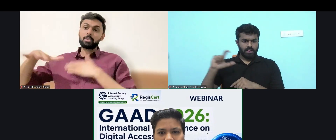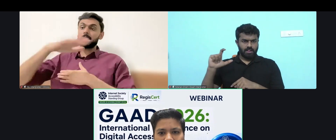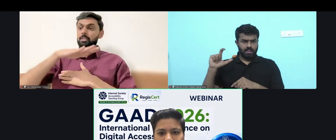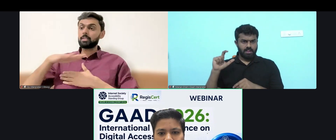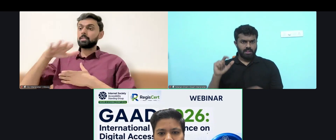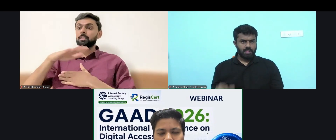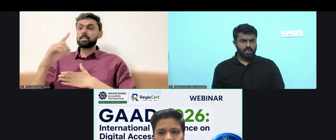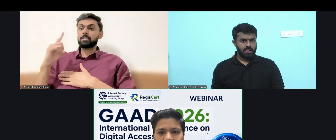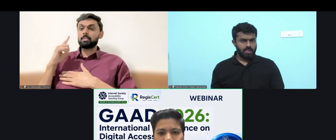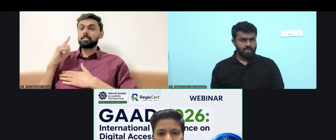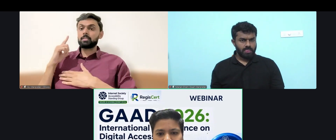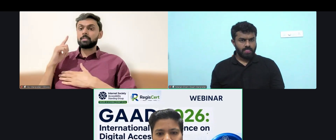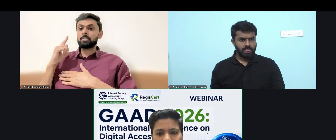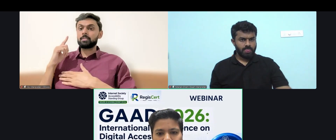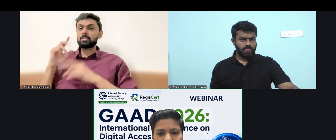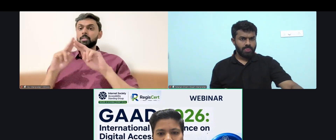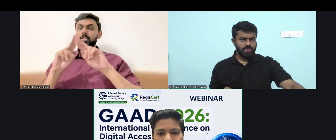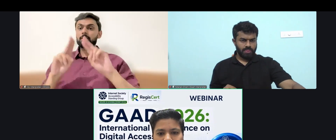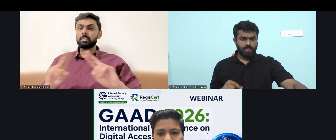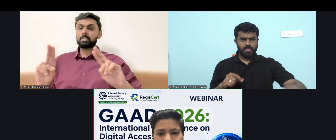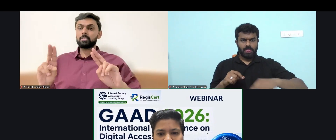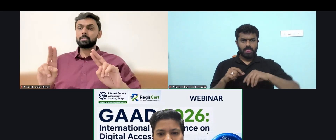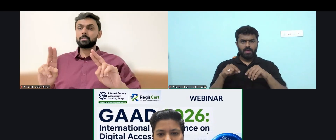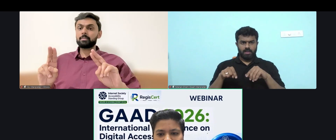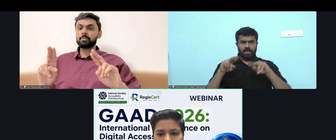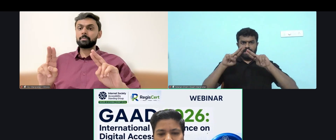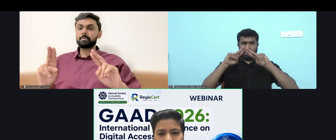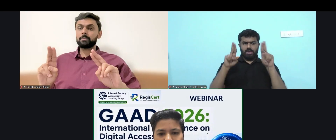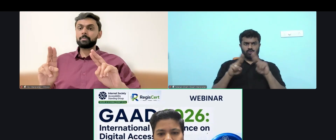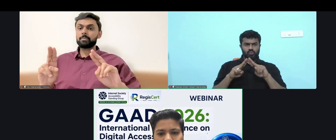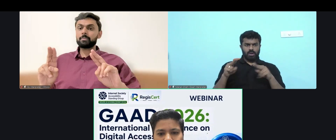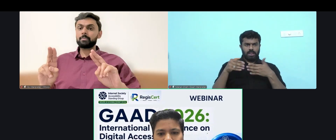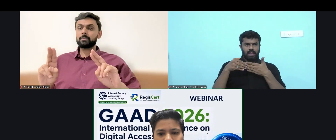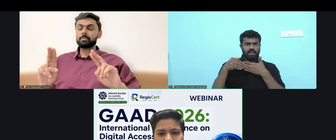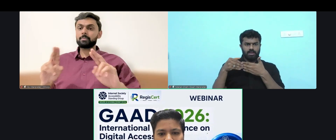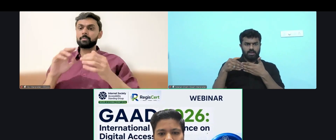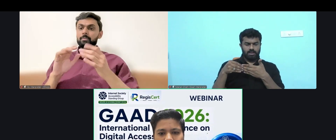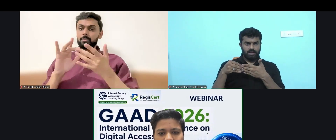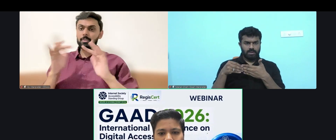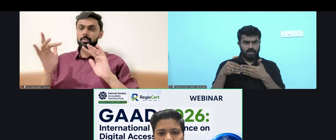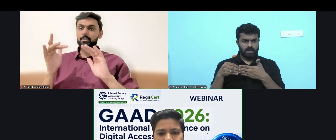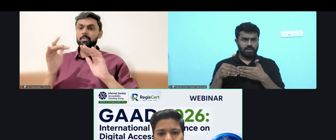Standing Group and today I am here to present on my topic Use of Assistive Technology at Classroom